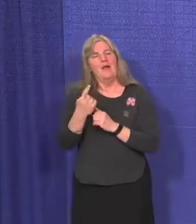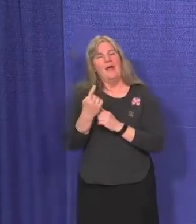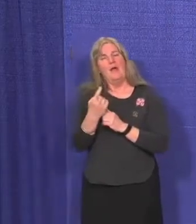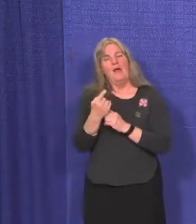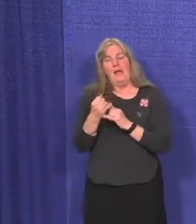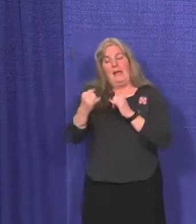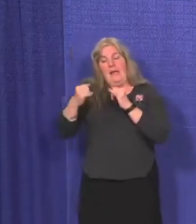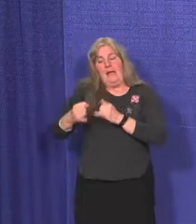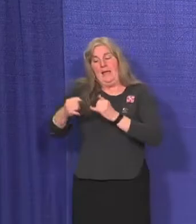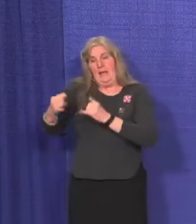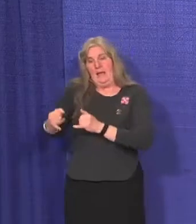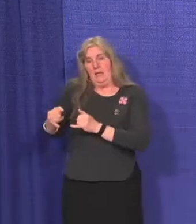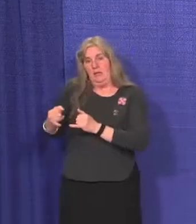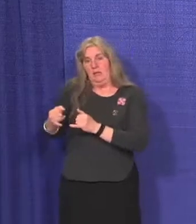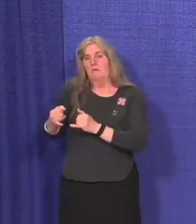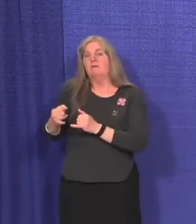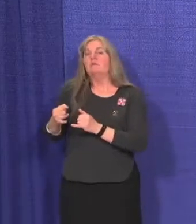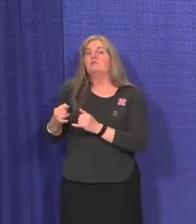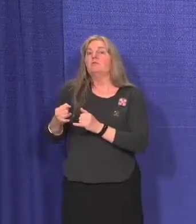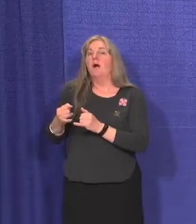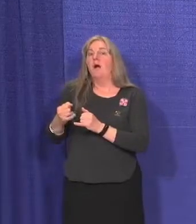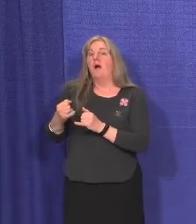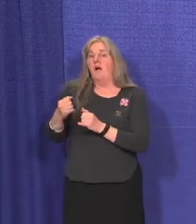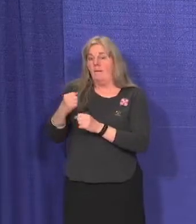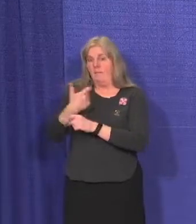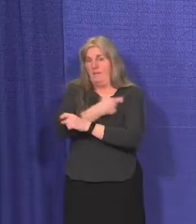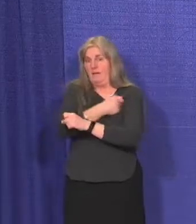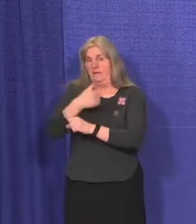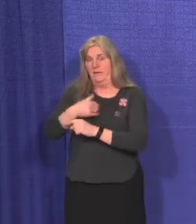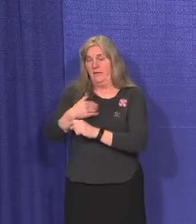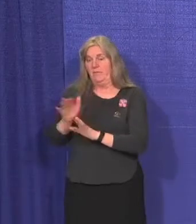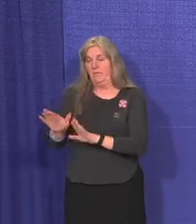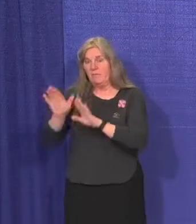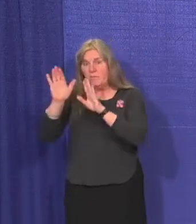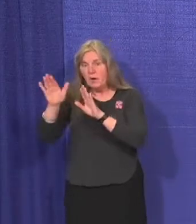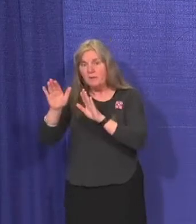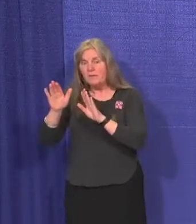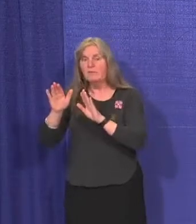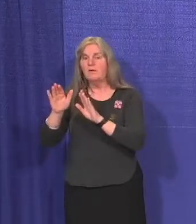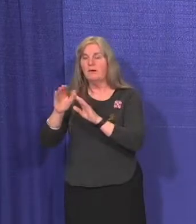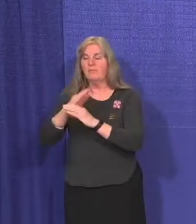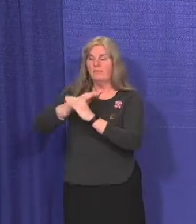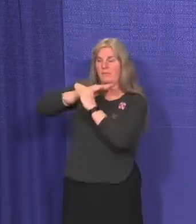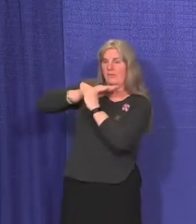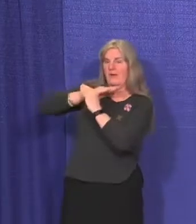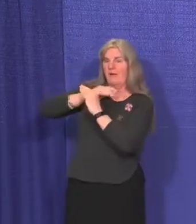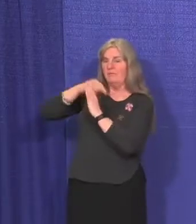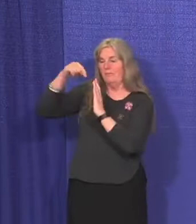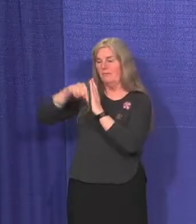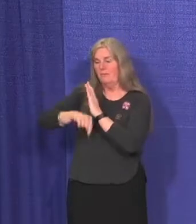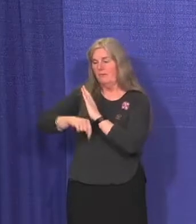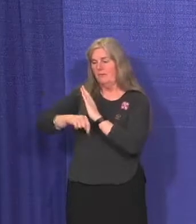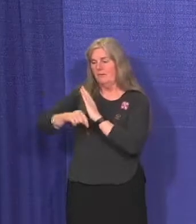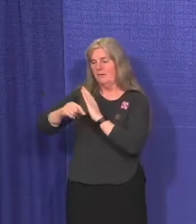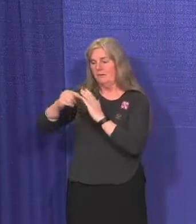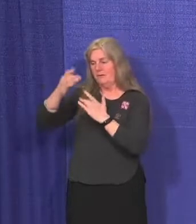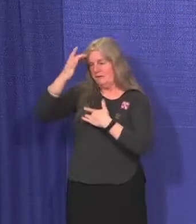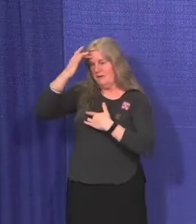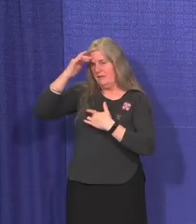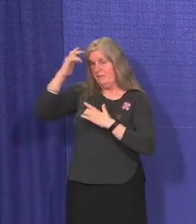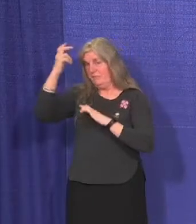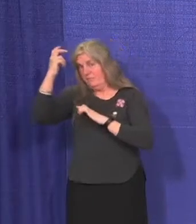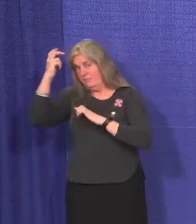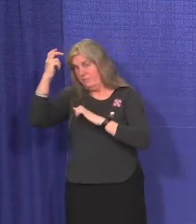great to see 90 percent and it